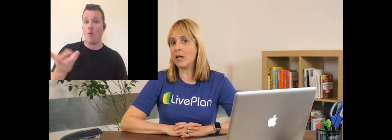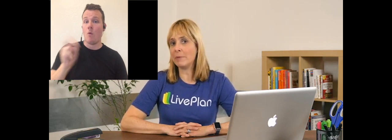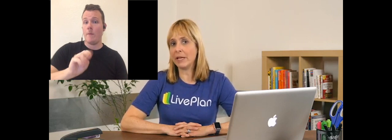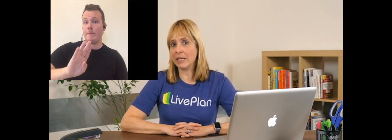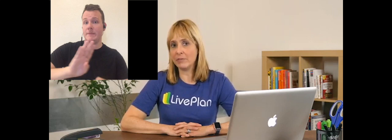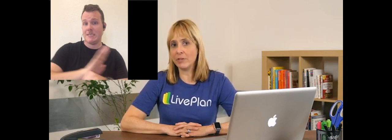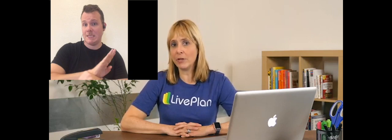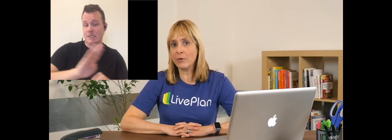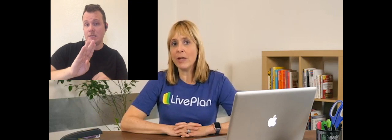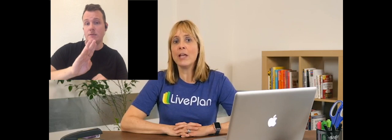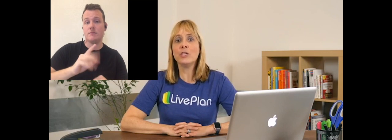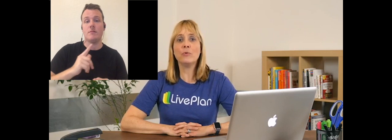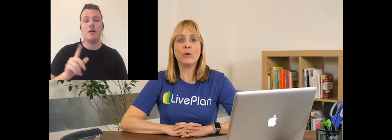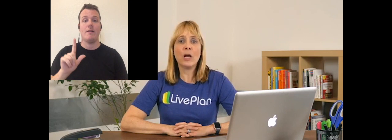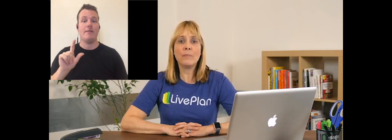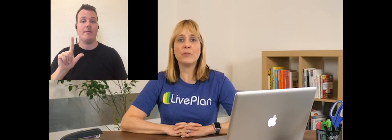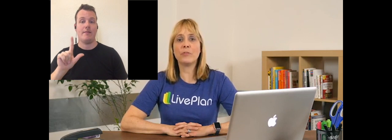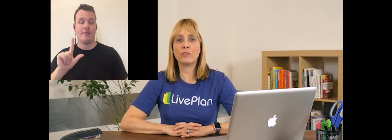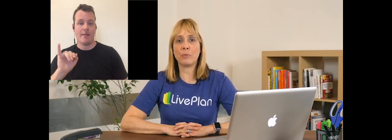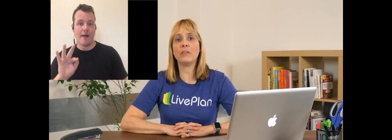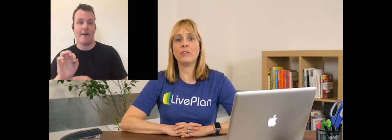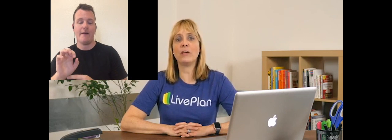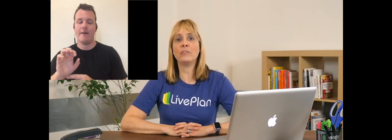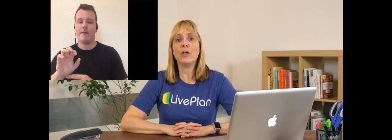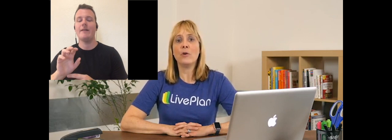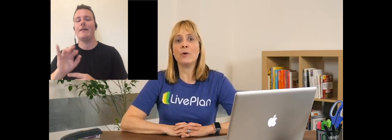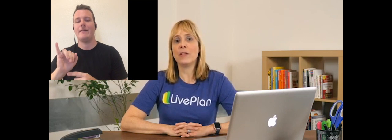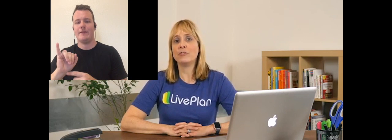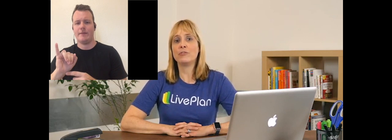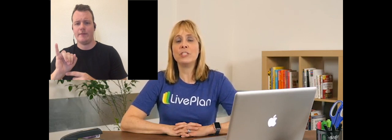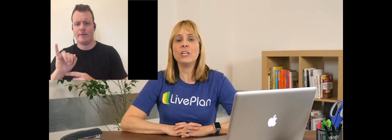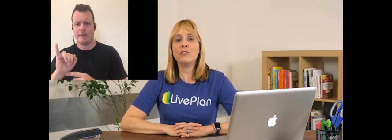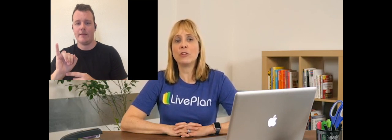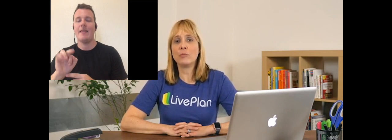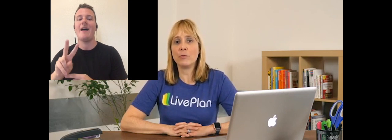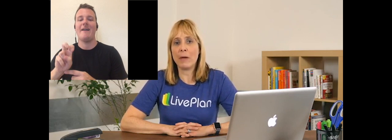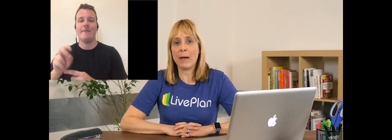Live Plan gives you, you will come through this process with a strategic roadmap